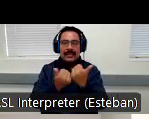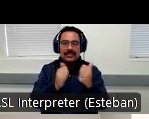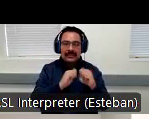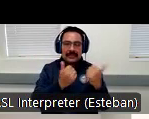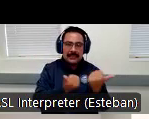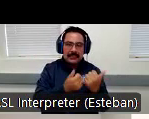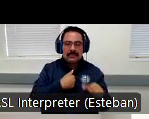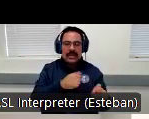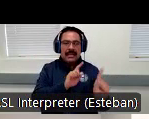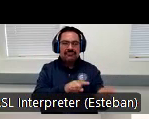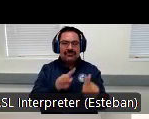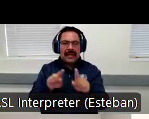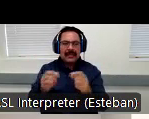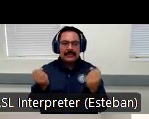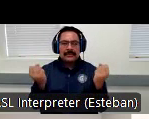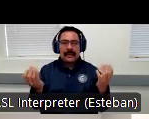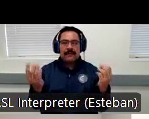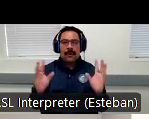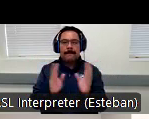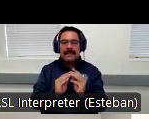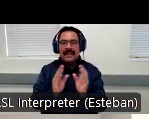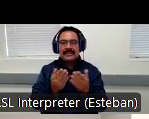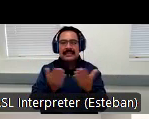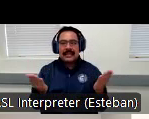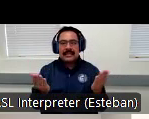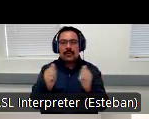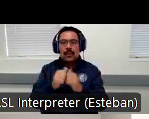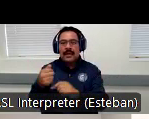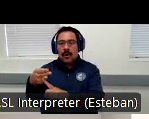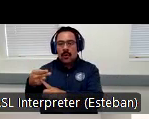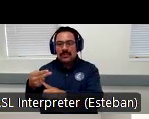attended several of the meetings and things with the hotels, and have been in communication with